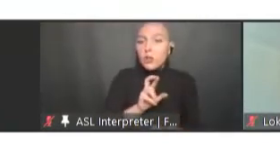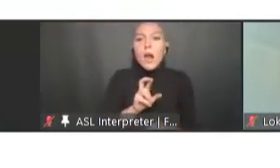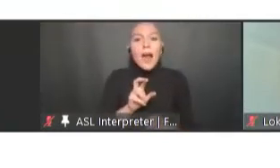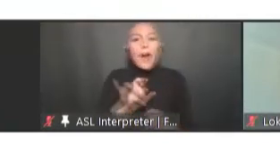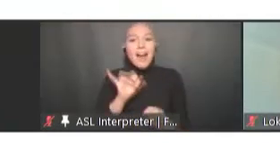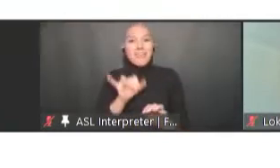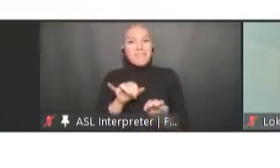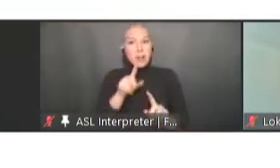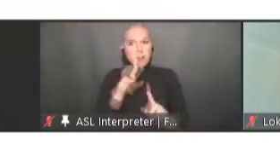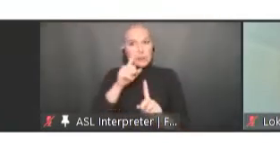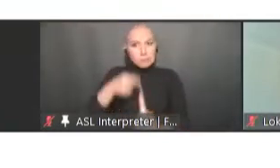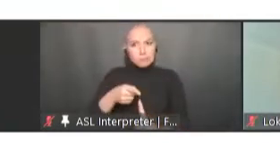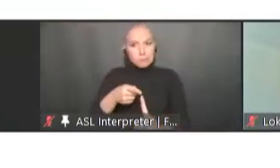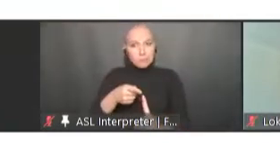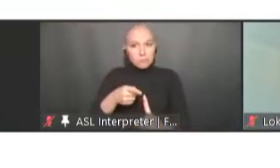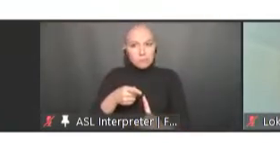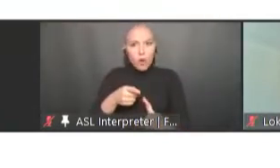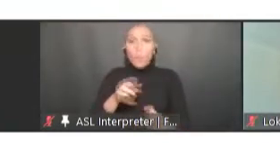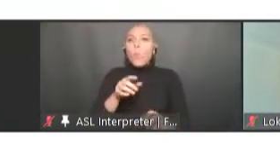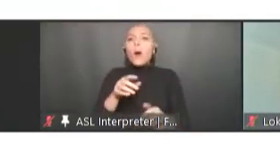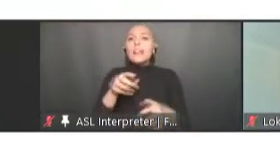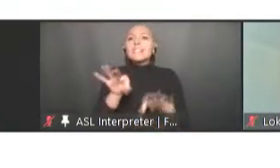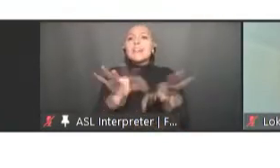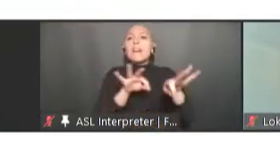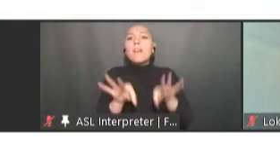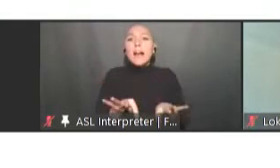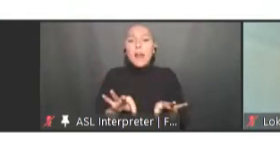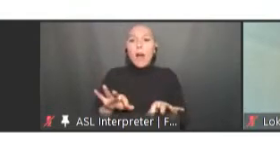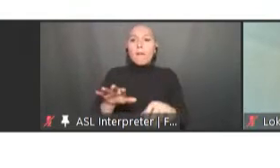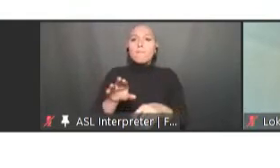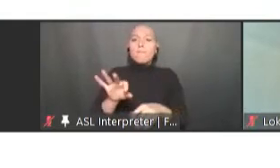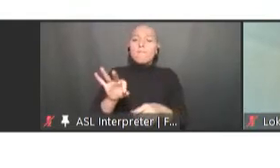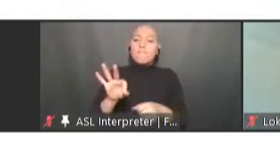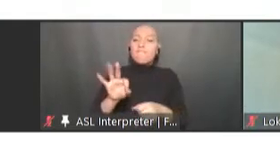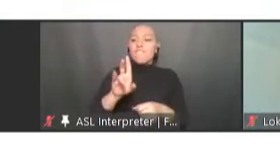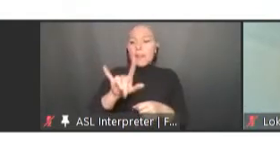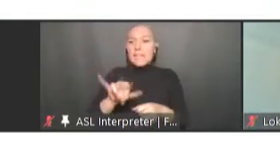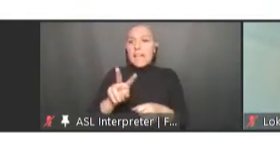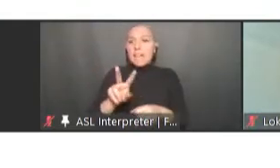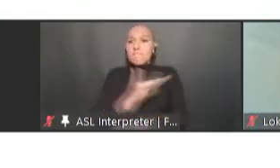fully vaccinated. We know that boosted really is necessary to be fully protected.